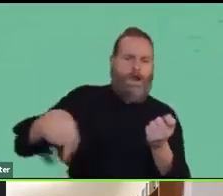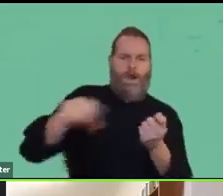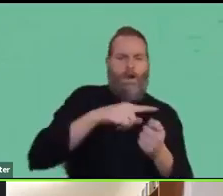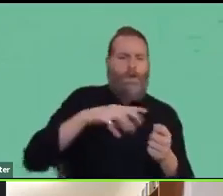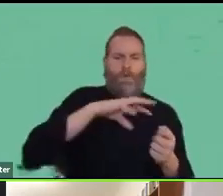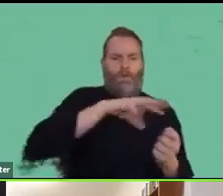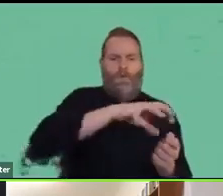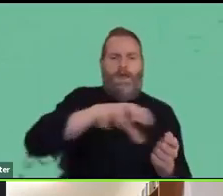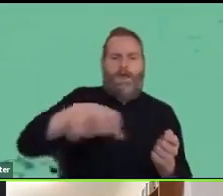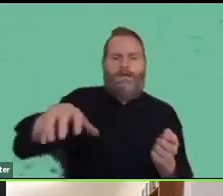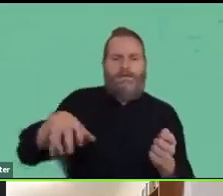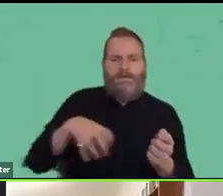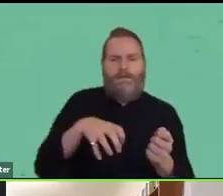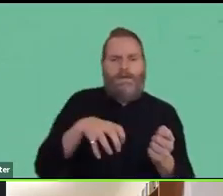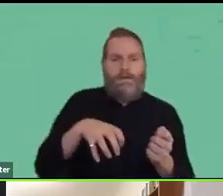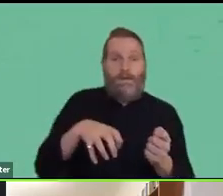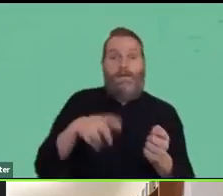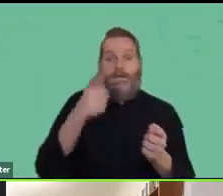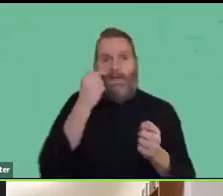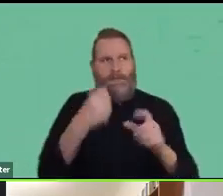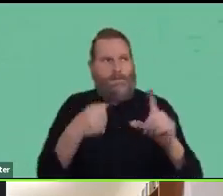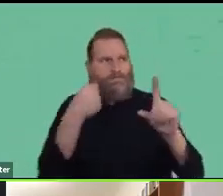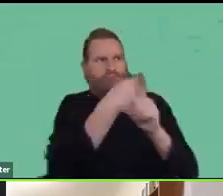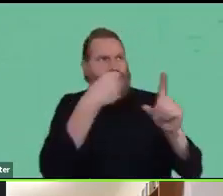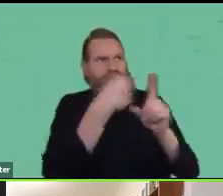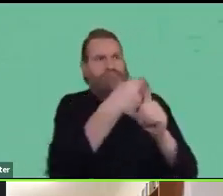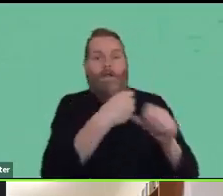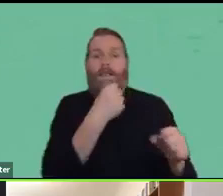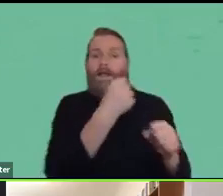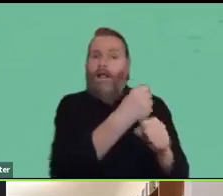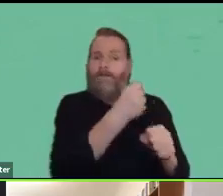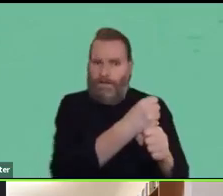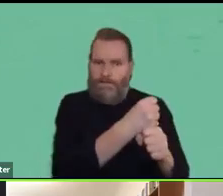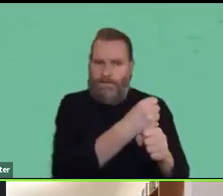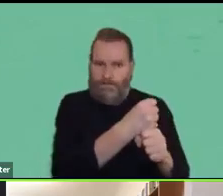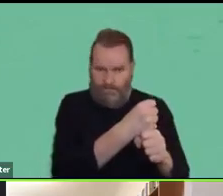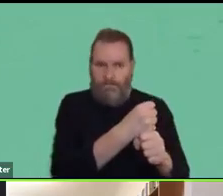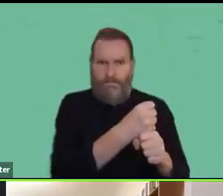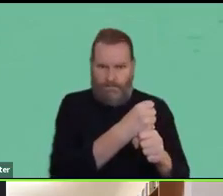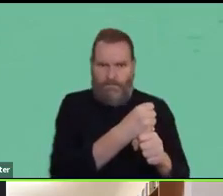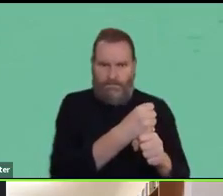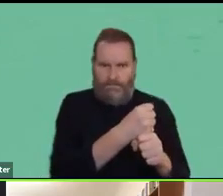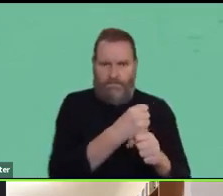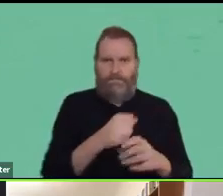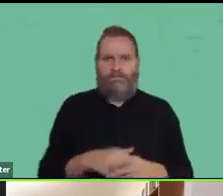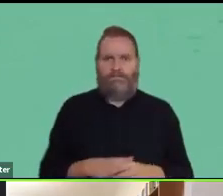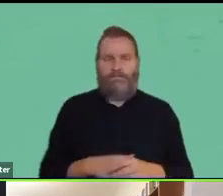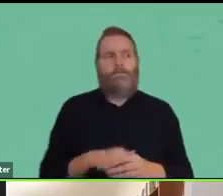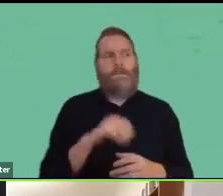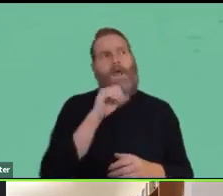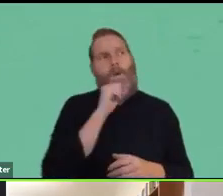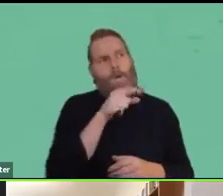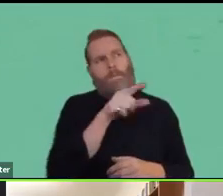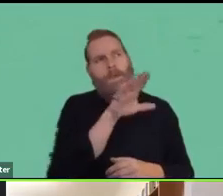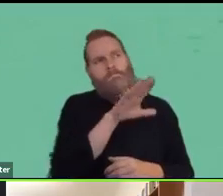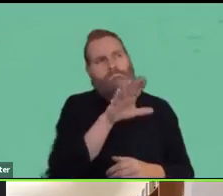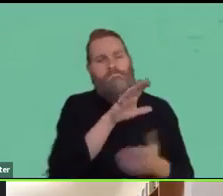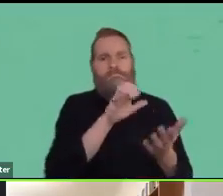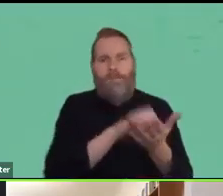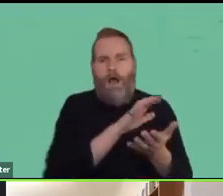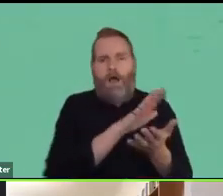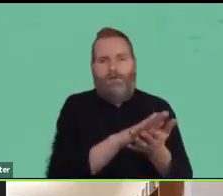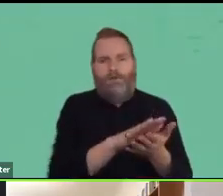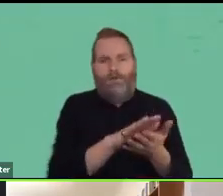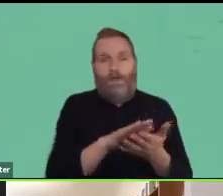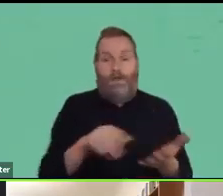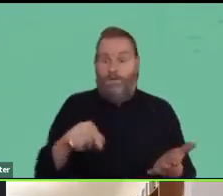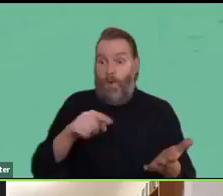try and get huge participation um and um all unions have gone away to do what we've done